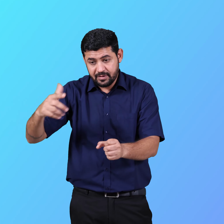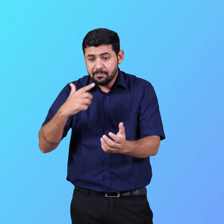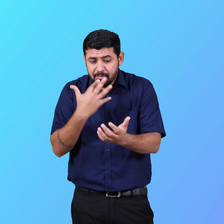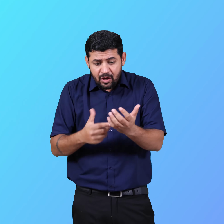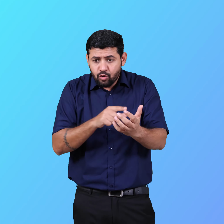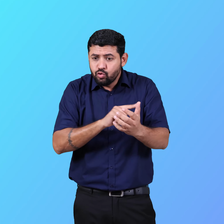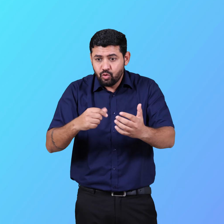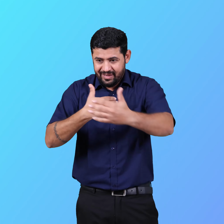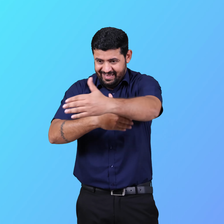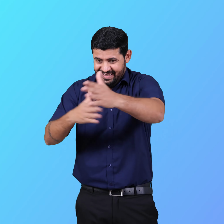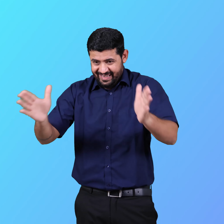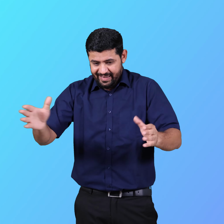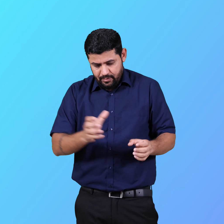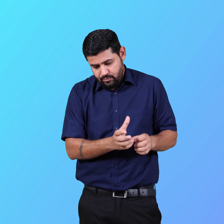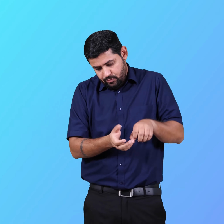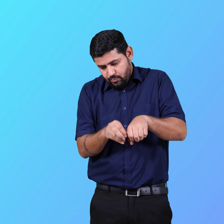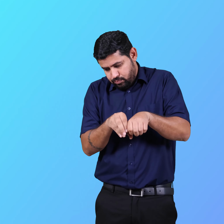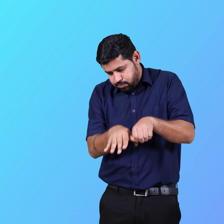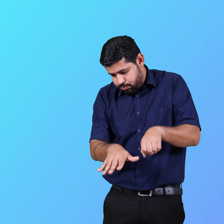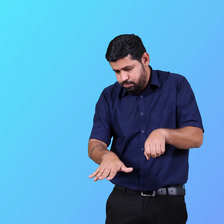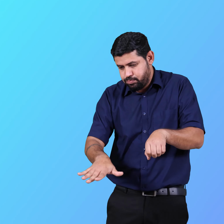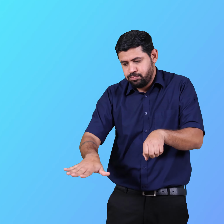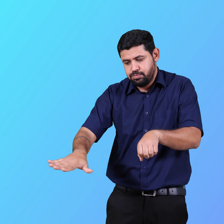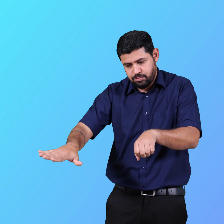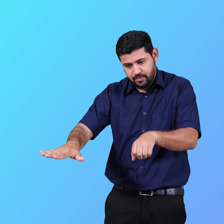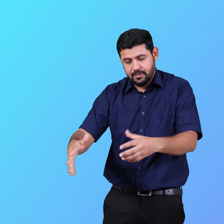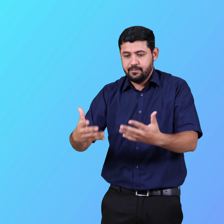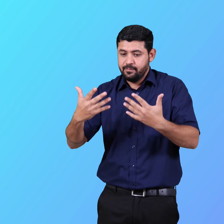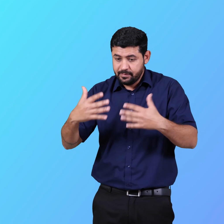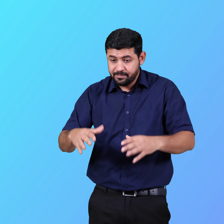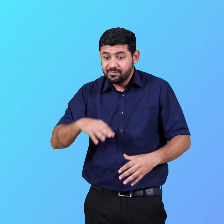He will pour out the rest of its blood at the base of the altar.